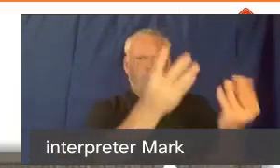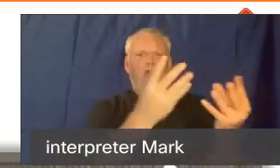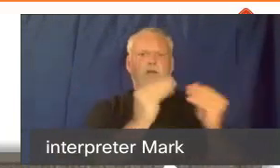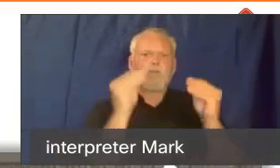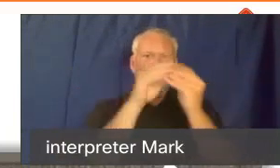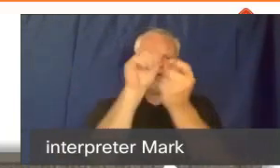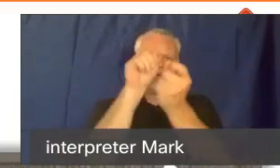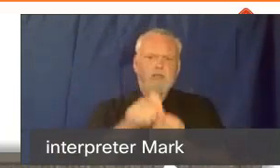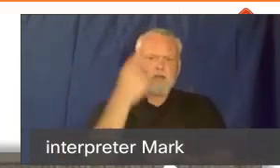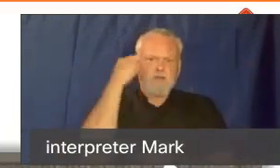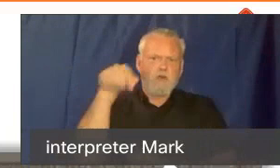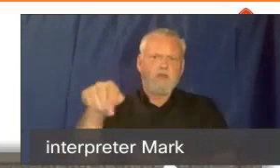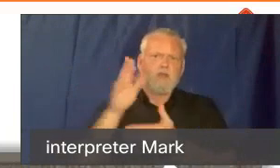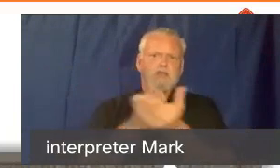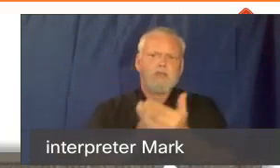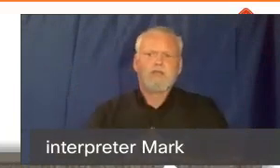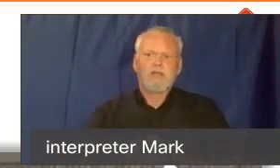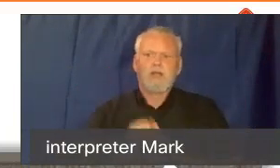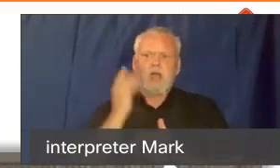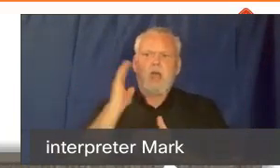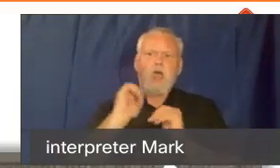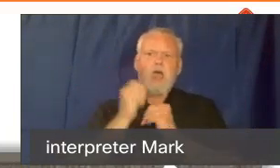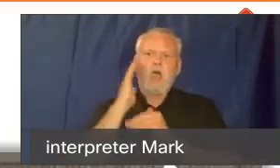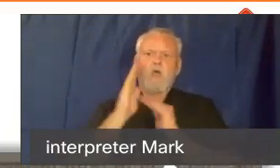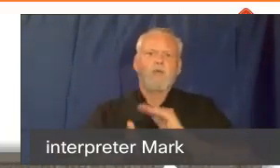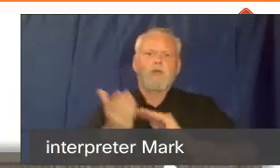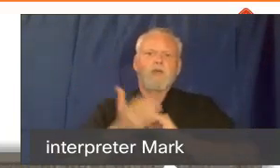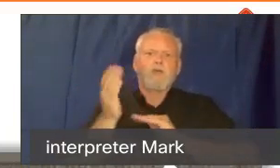How you're totally running under, like, Aspen.